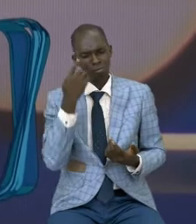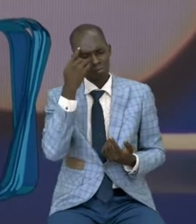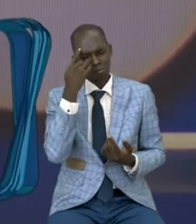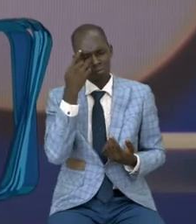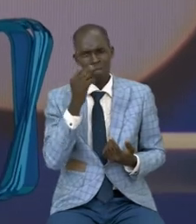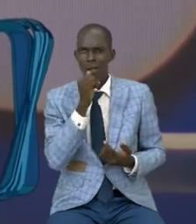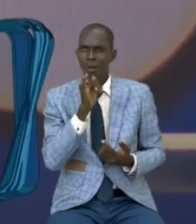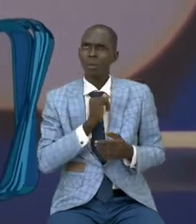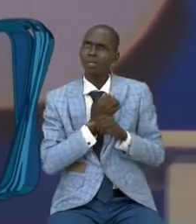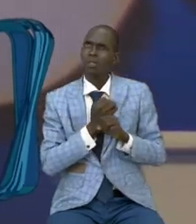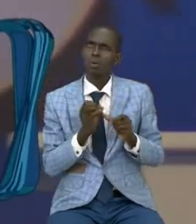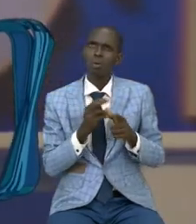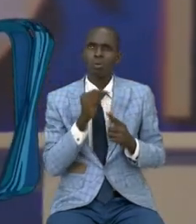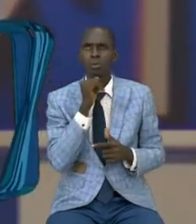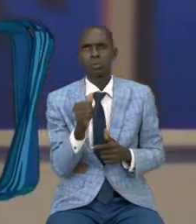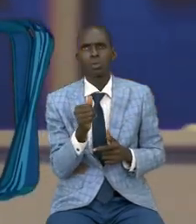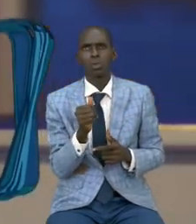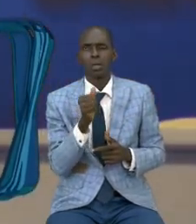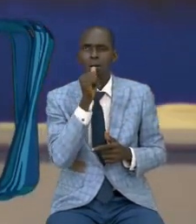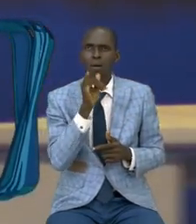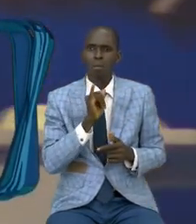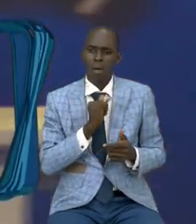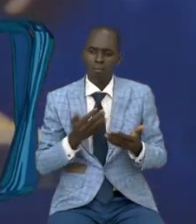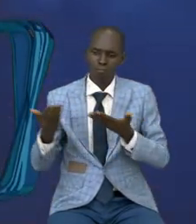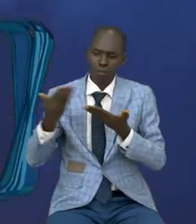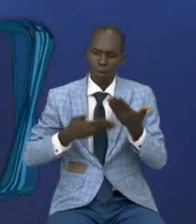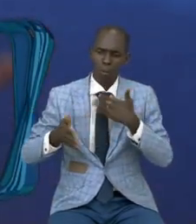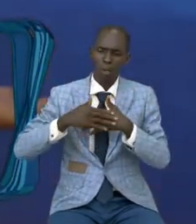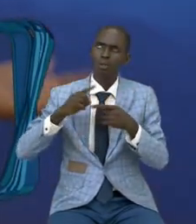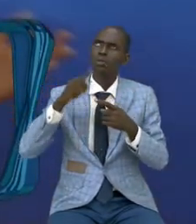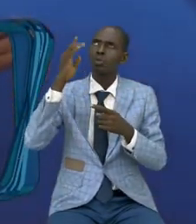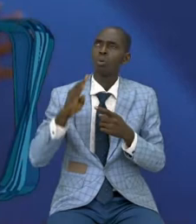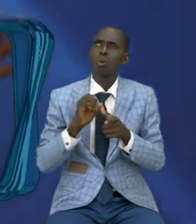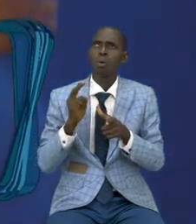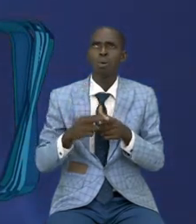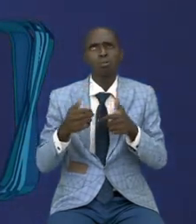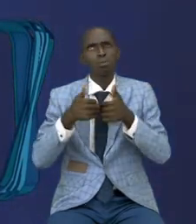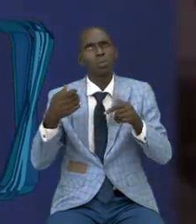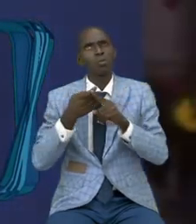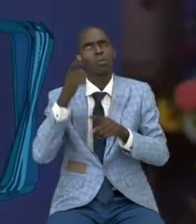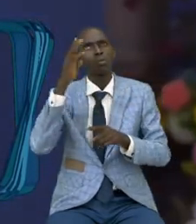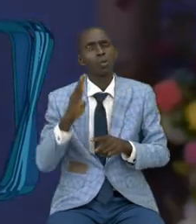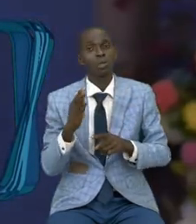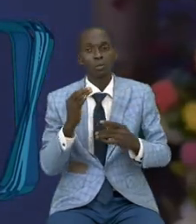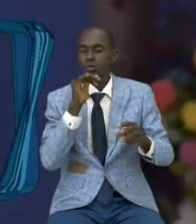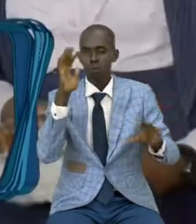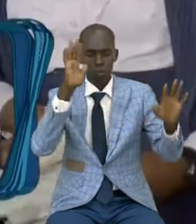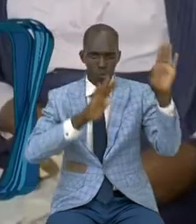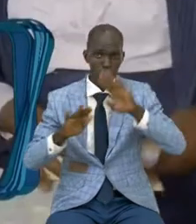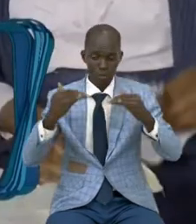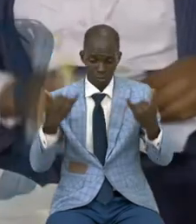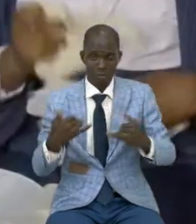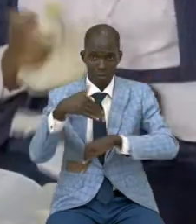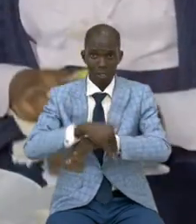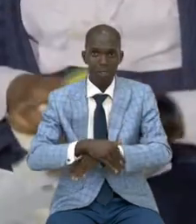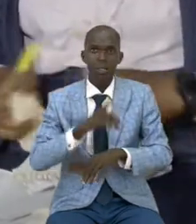am i reconciled to god i might not reconcile to god tonight assurance has come that whosoever